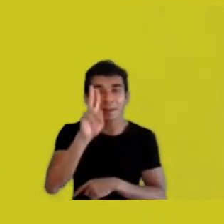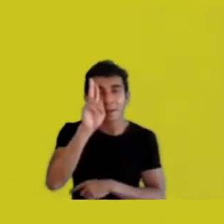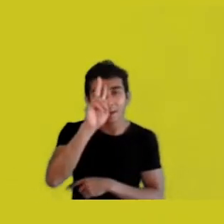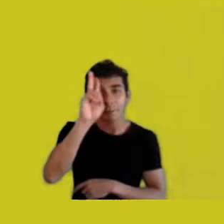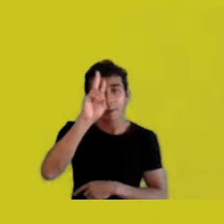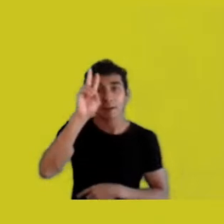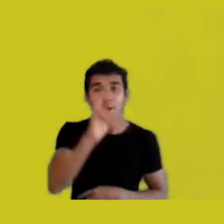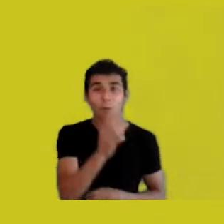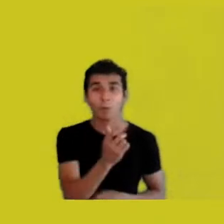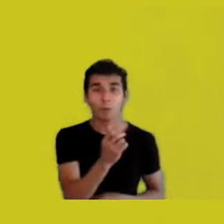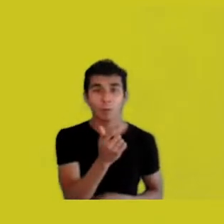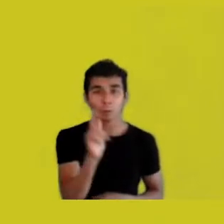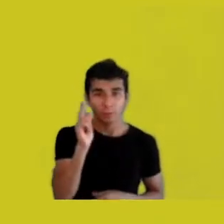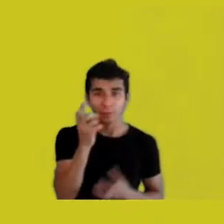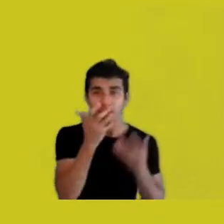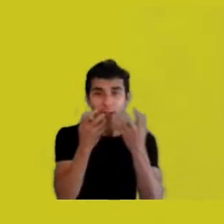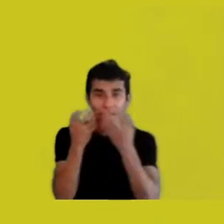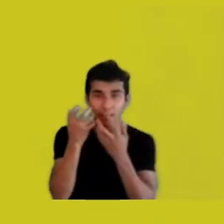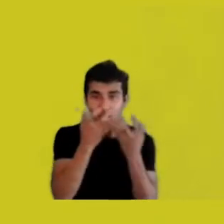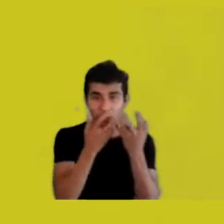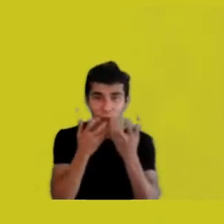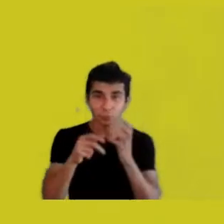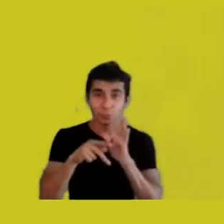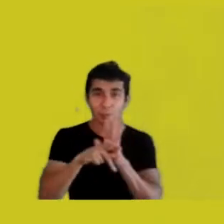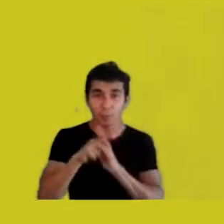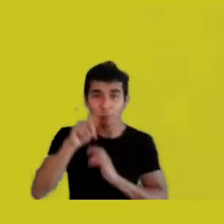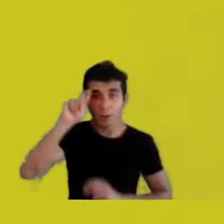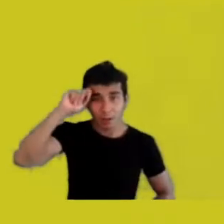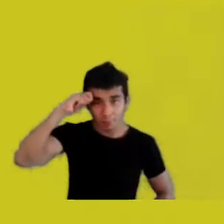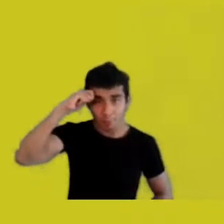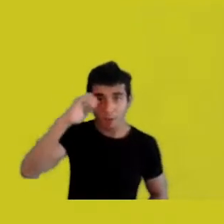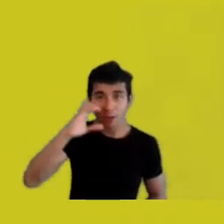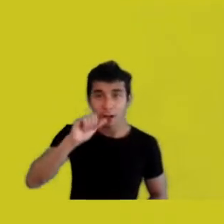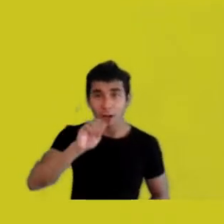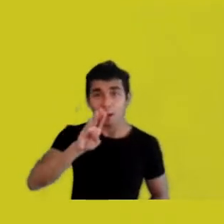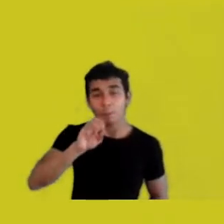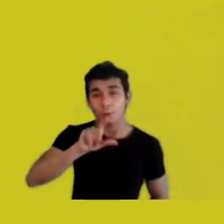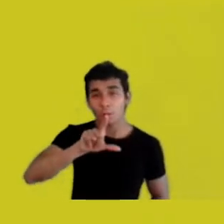which is present in Bahia, that I like very much.